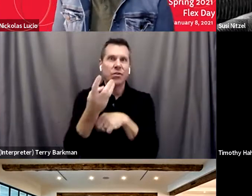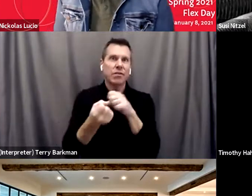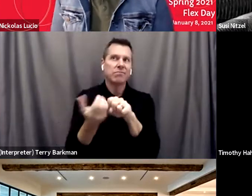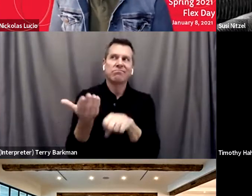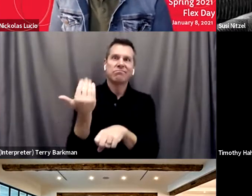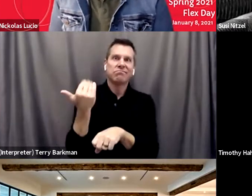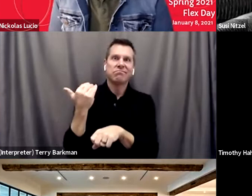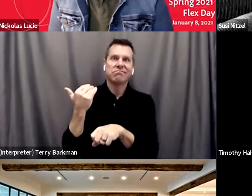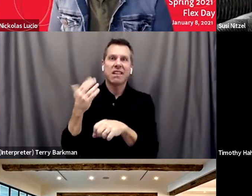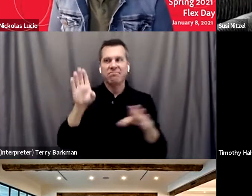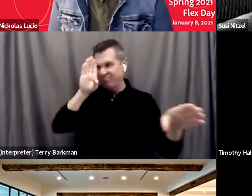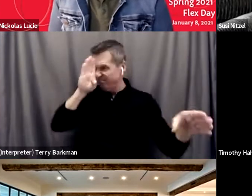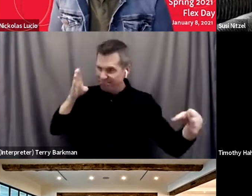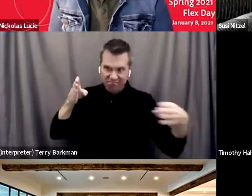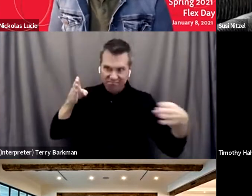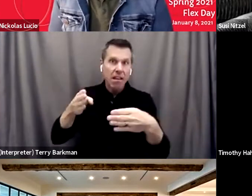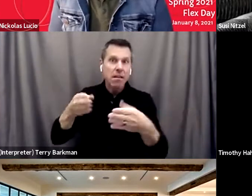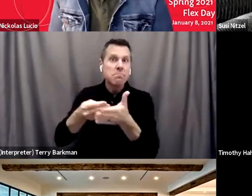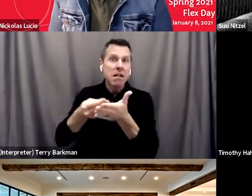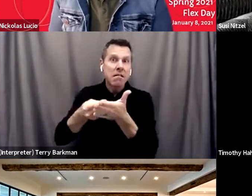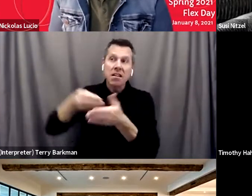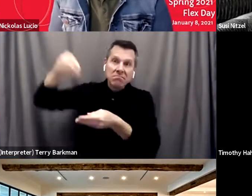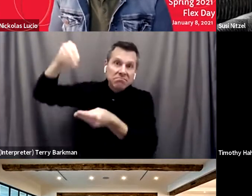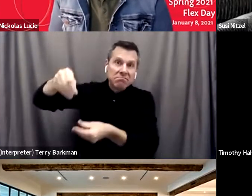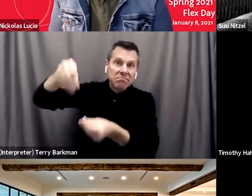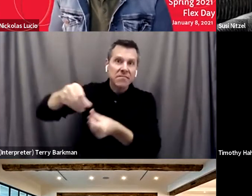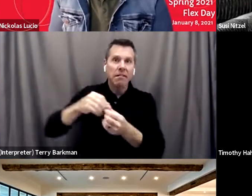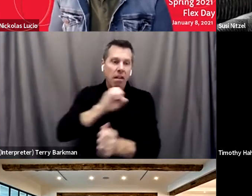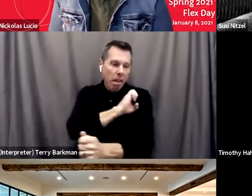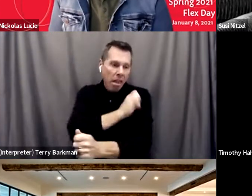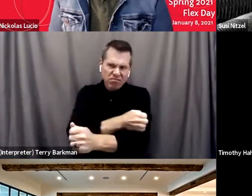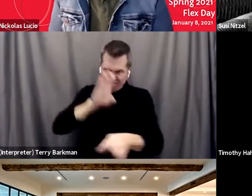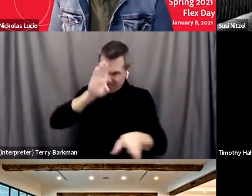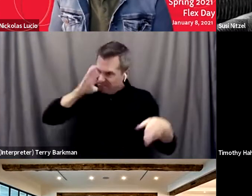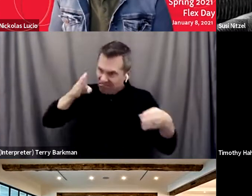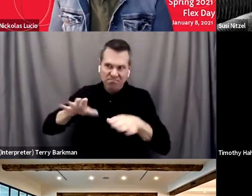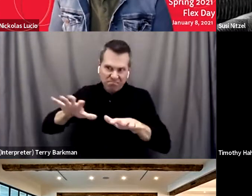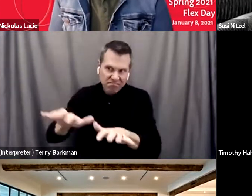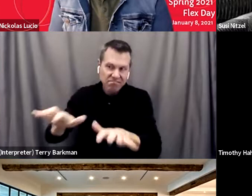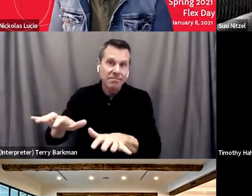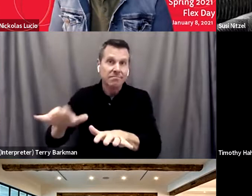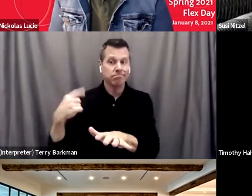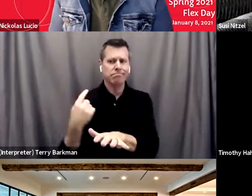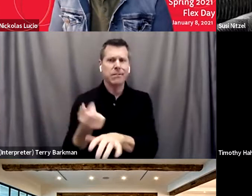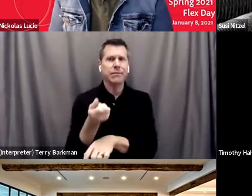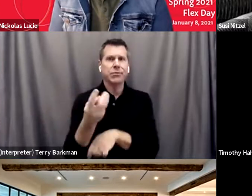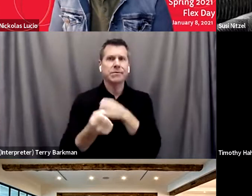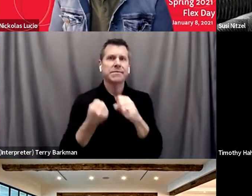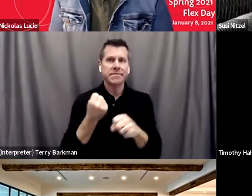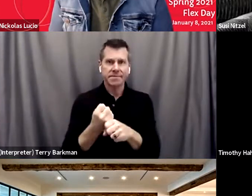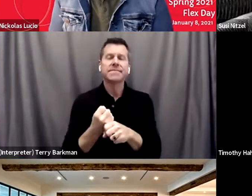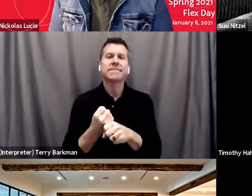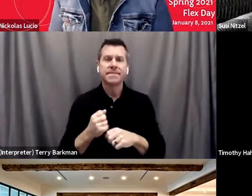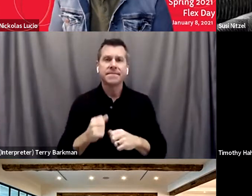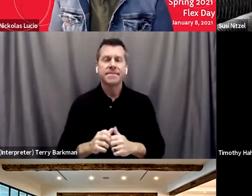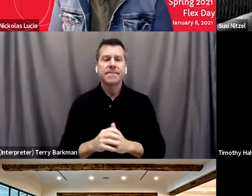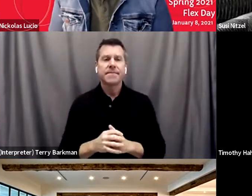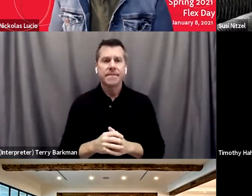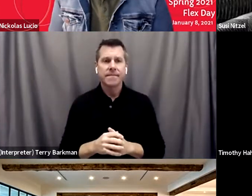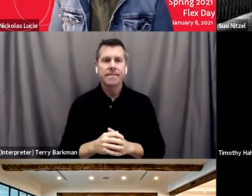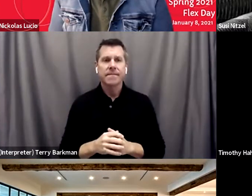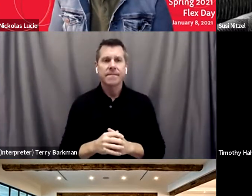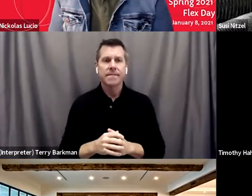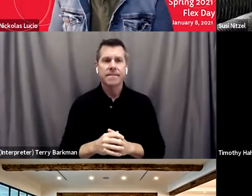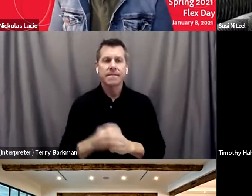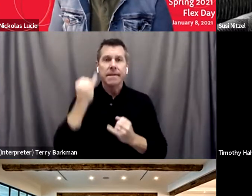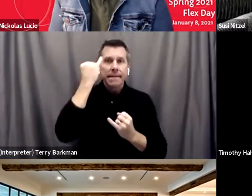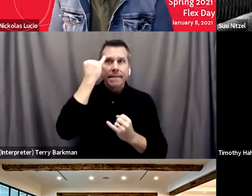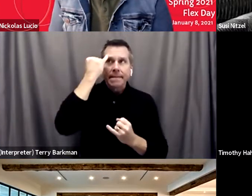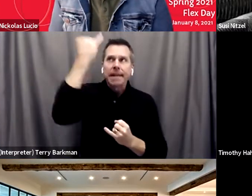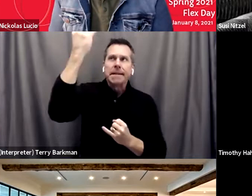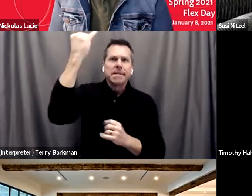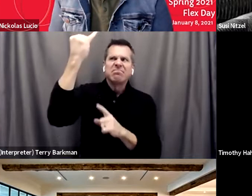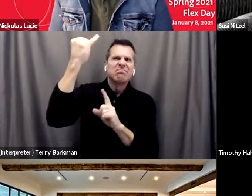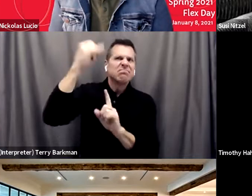of a lot of money and energy towards its implementation for the last few years. The The idea behind Guided Pathways really began